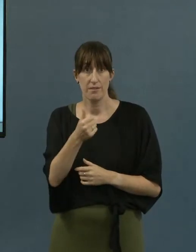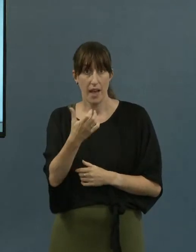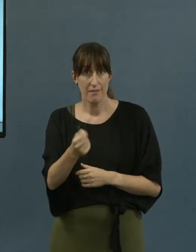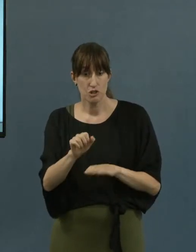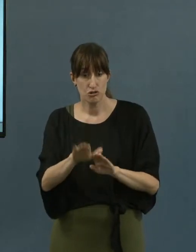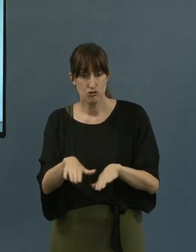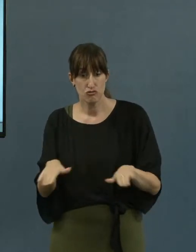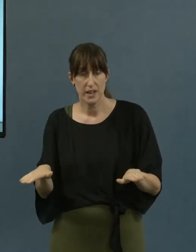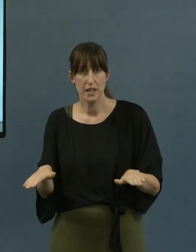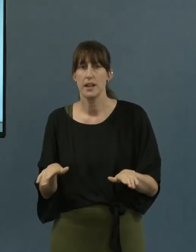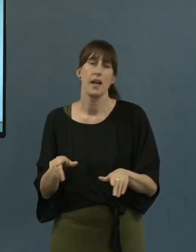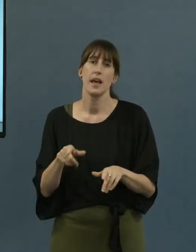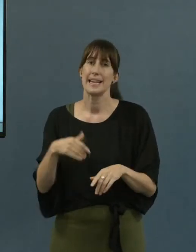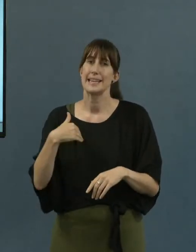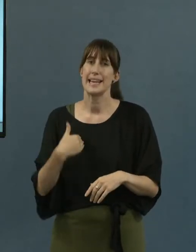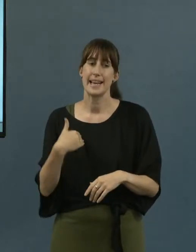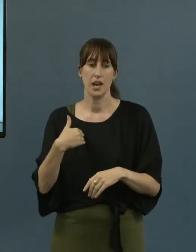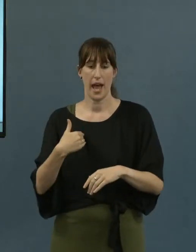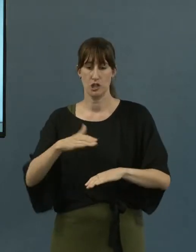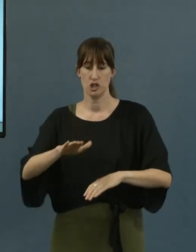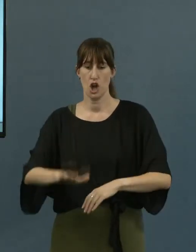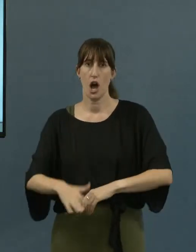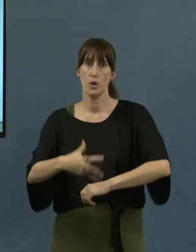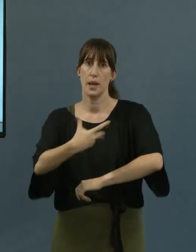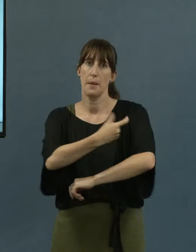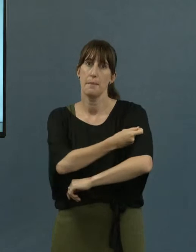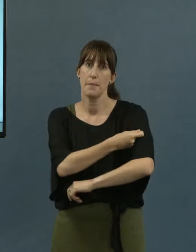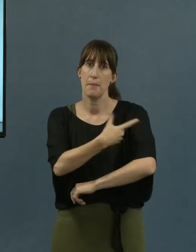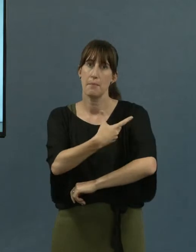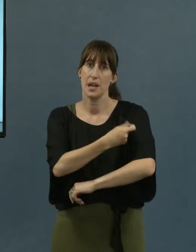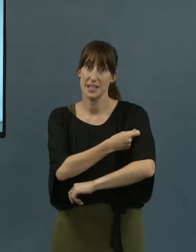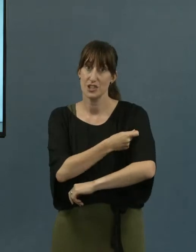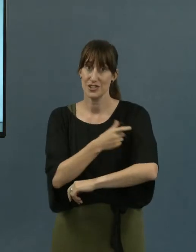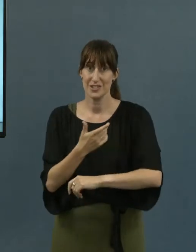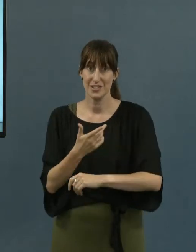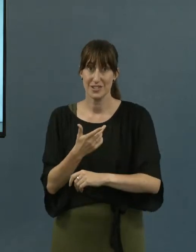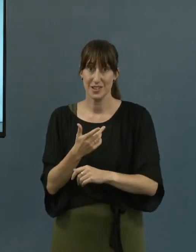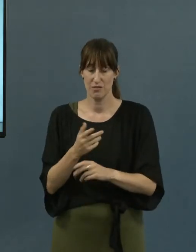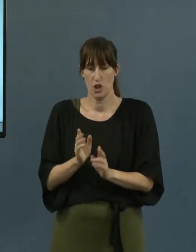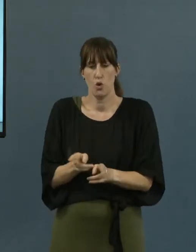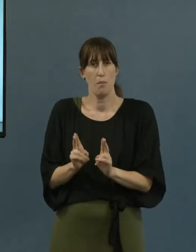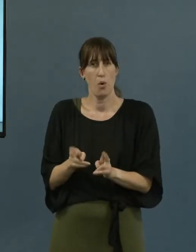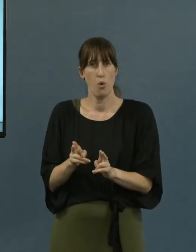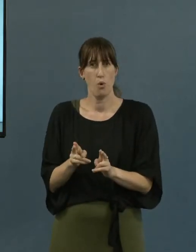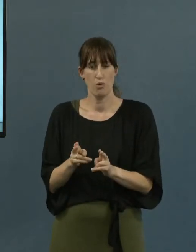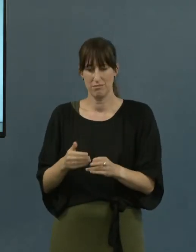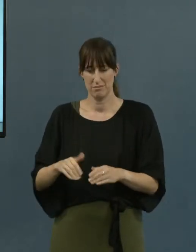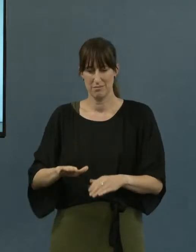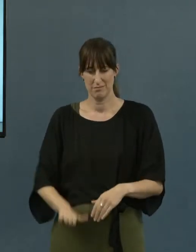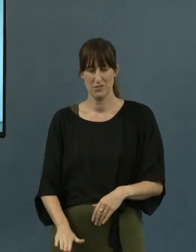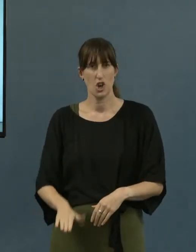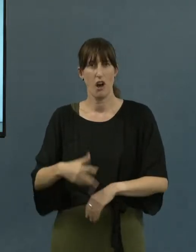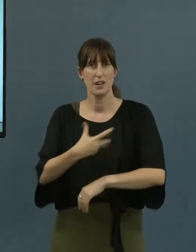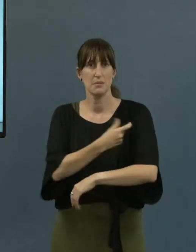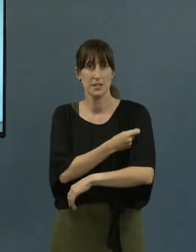well as possible. And if you have children who are due their childhood immunisations, really reinforcing the importance of